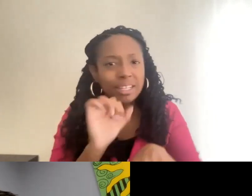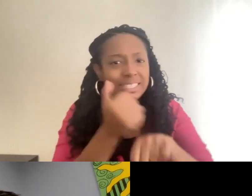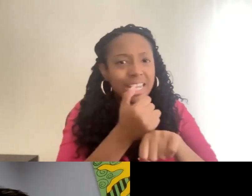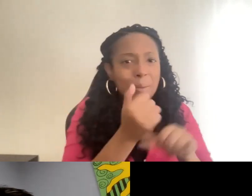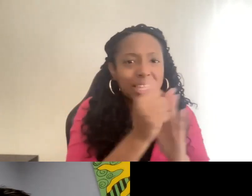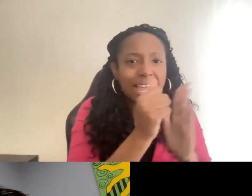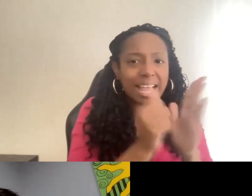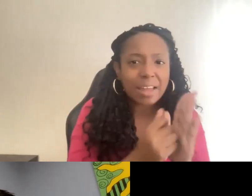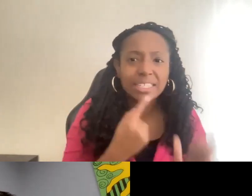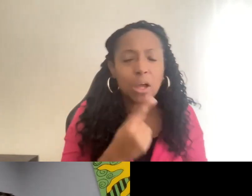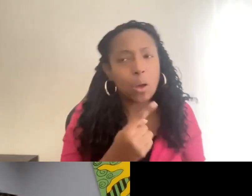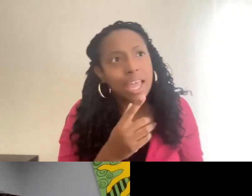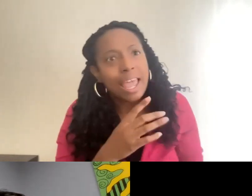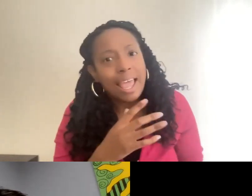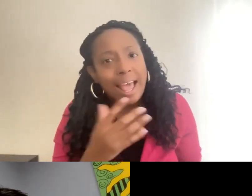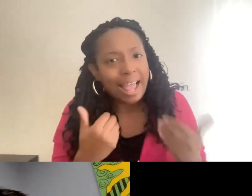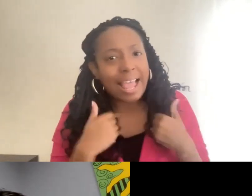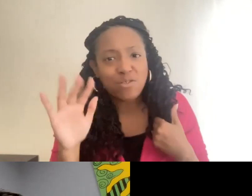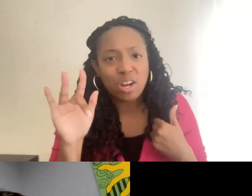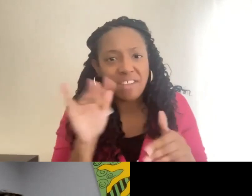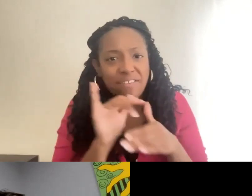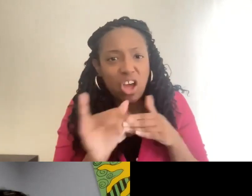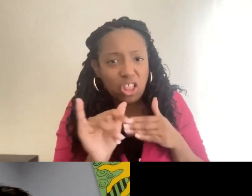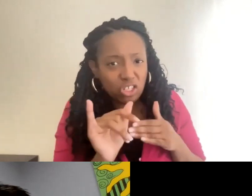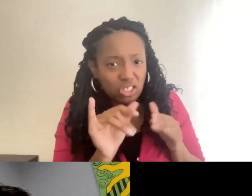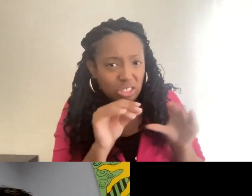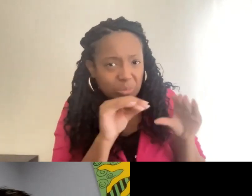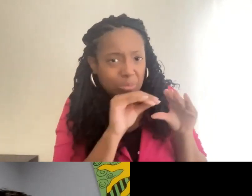put $25 in to get started and they get a little nervous saying well I I don't know where to put